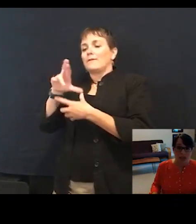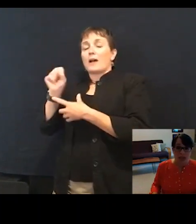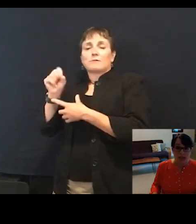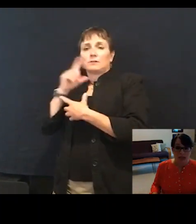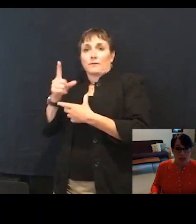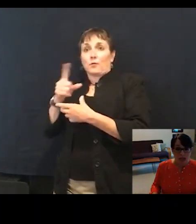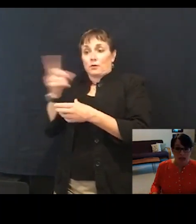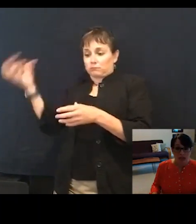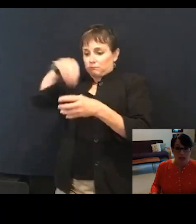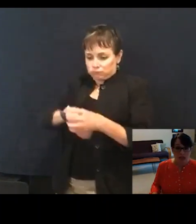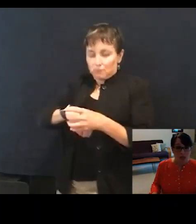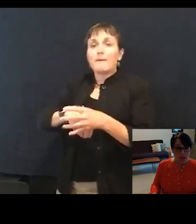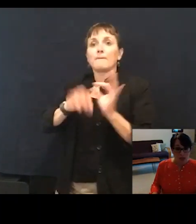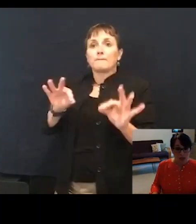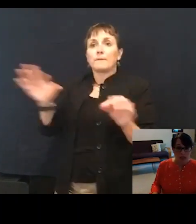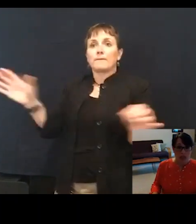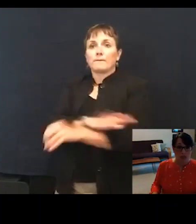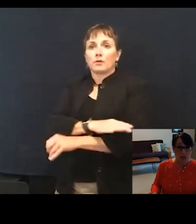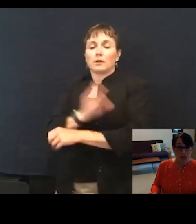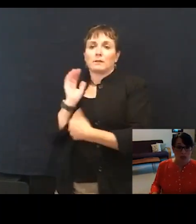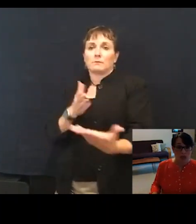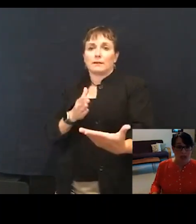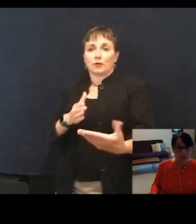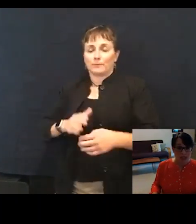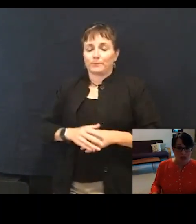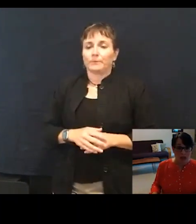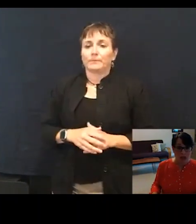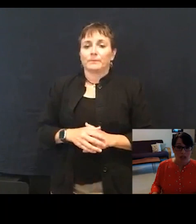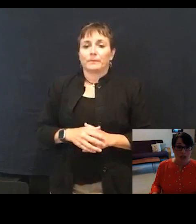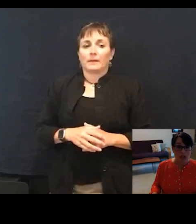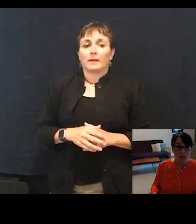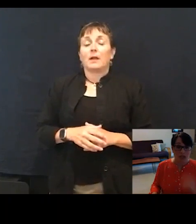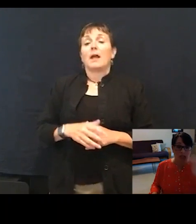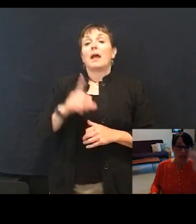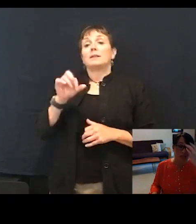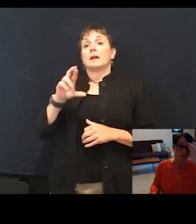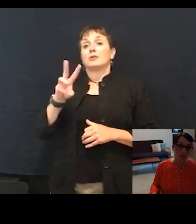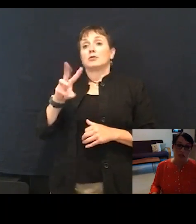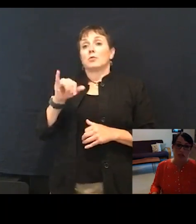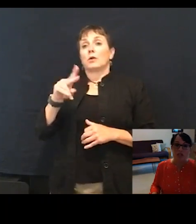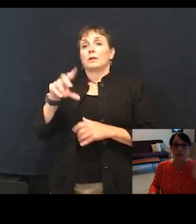And in fact, Dr. Williams's lab showed that a Lentivirus carrying the myosin 7A gene